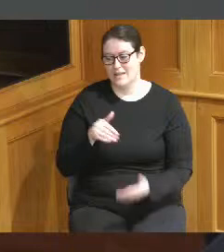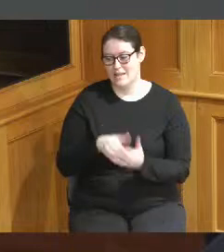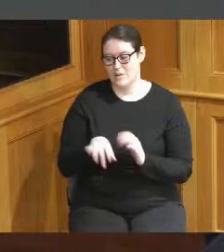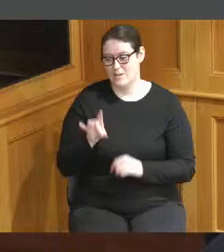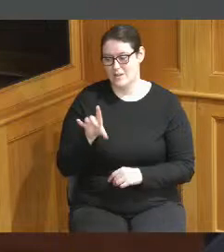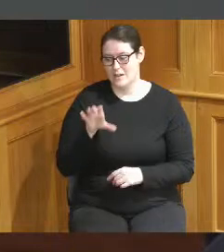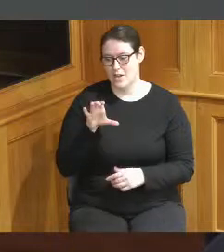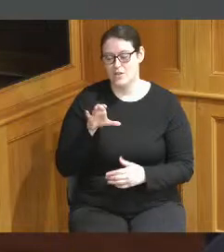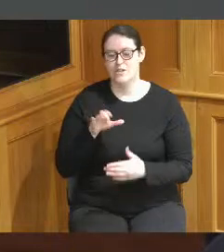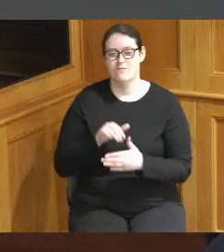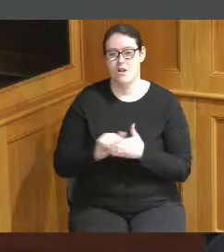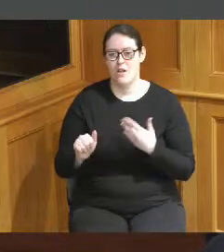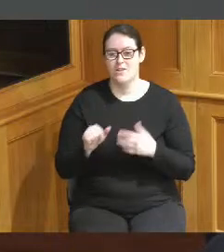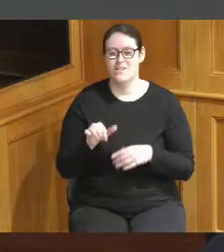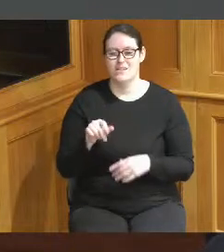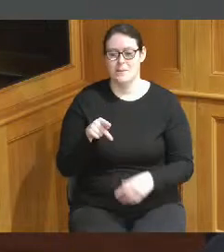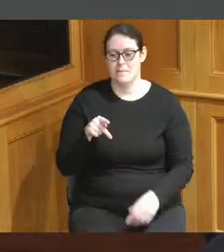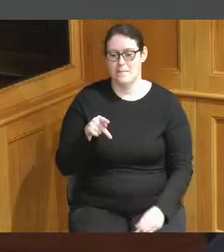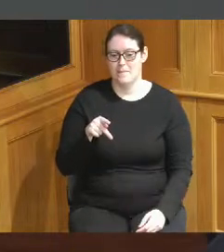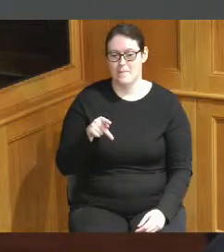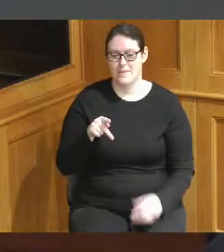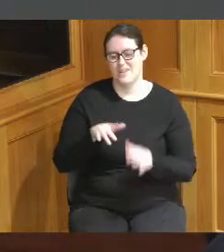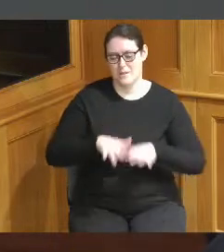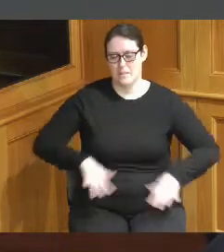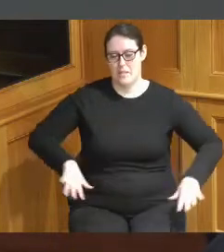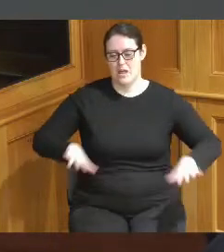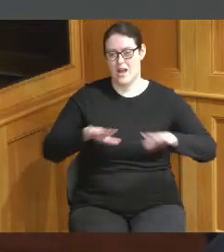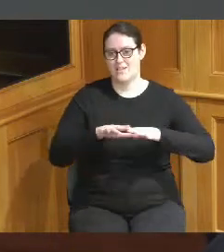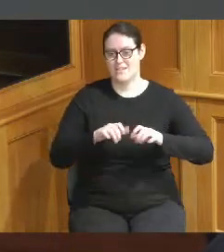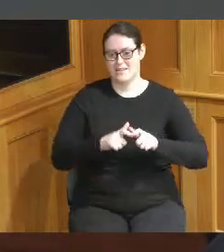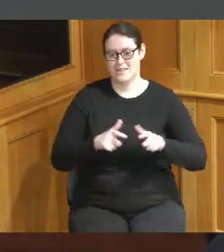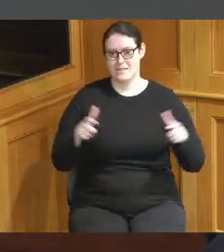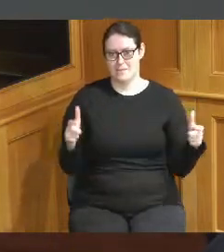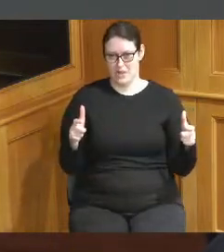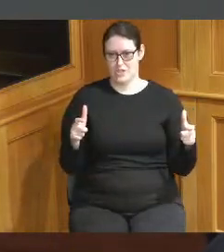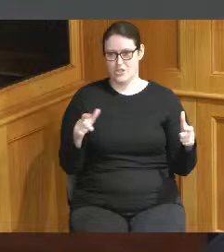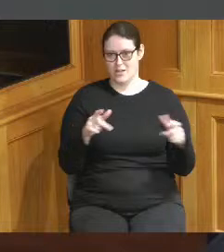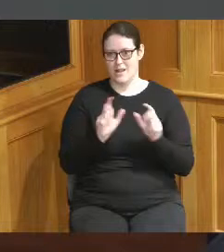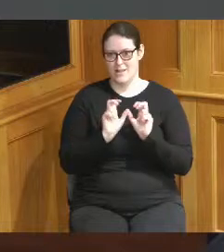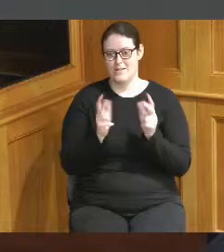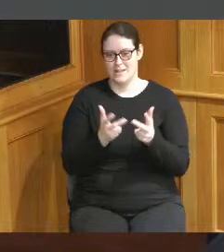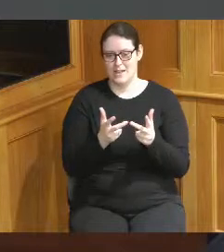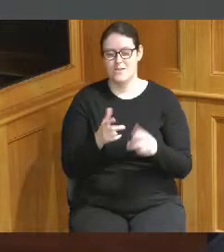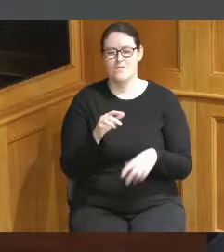wanted to highlight that maybe next week or next next time we have a meeting we'll have maybe a